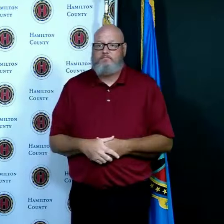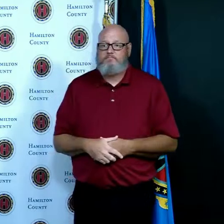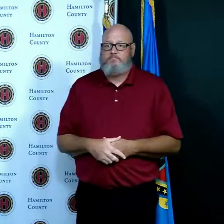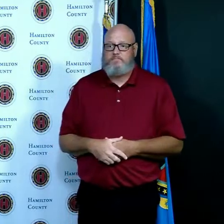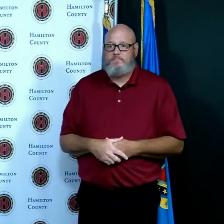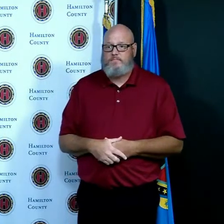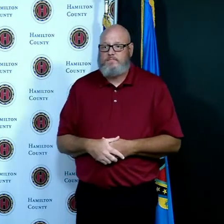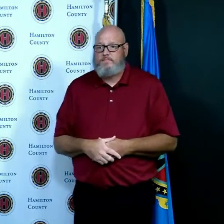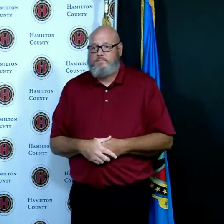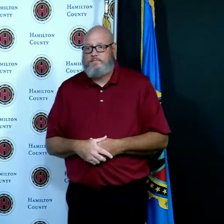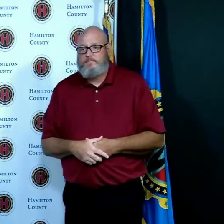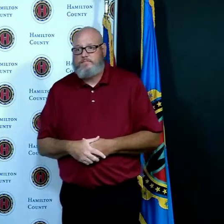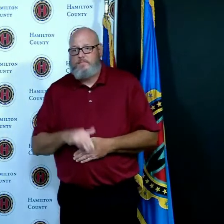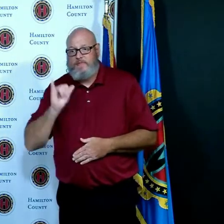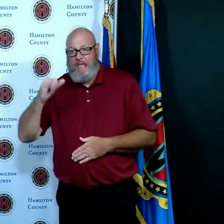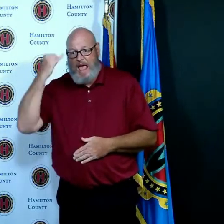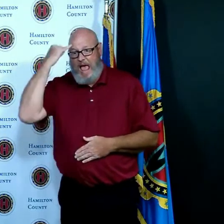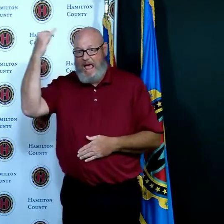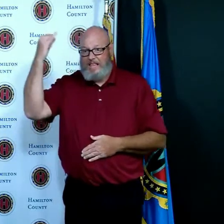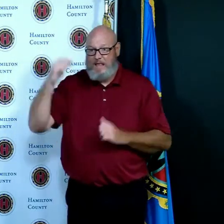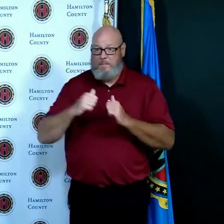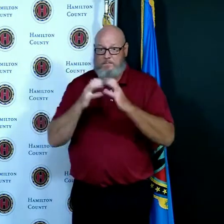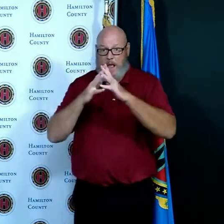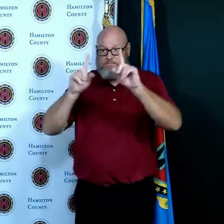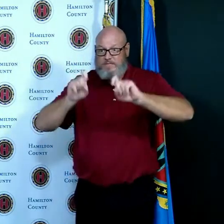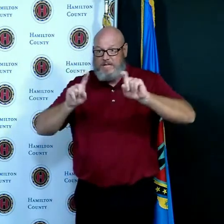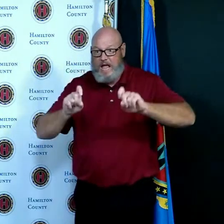and that's fantastic but also this idea that if you